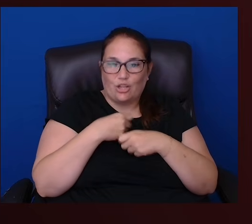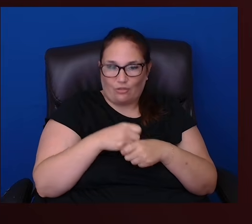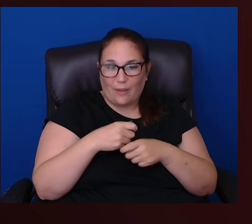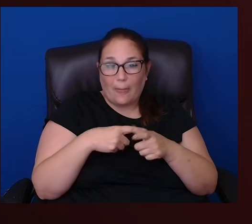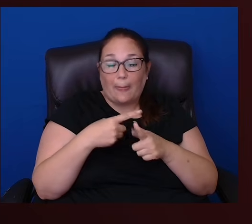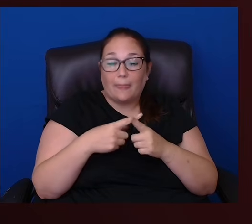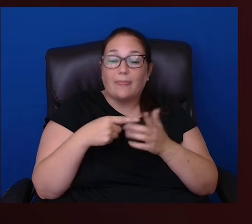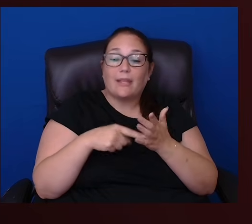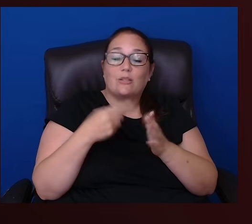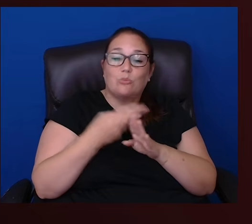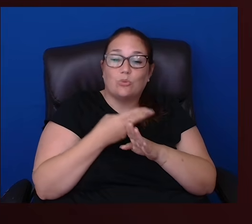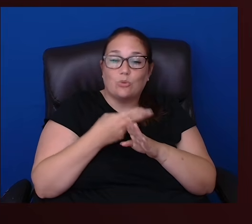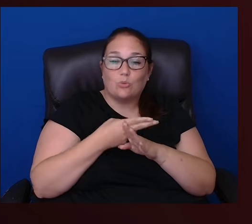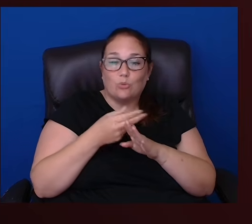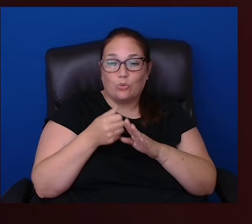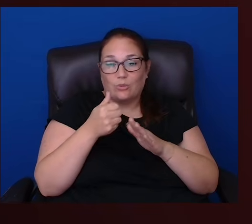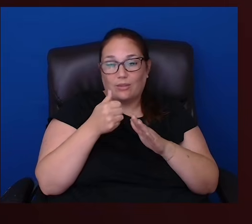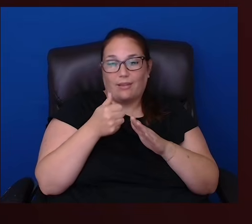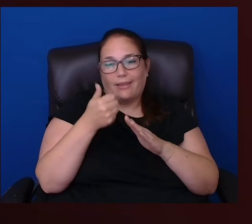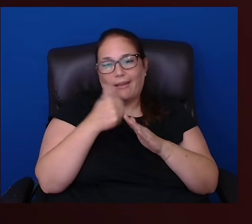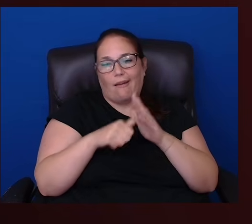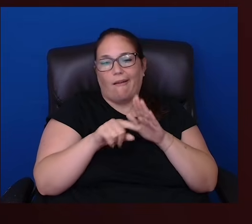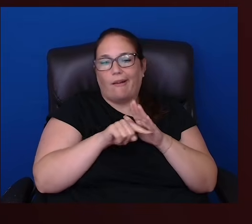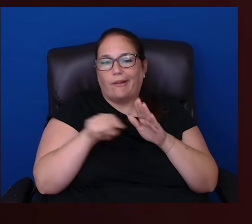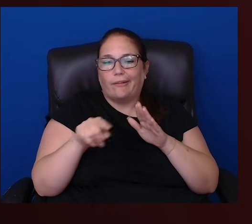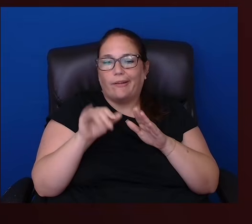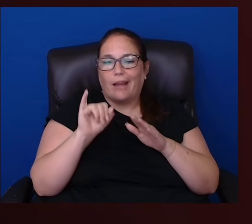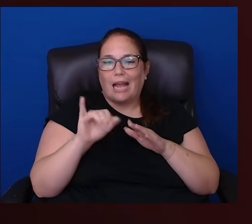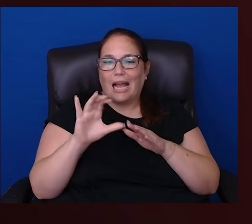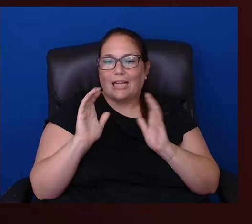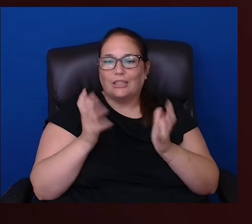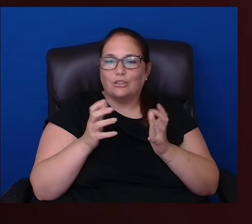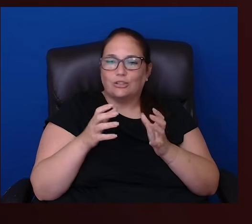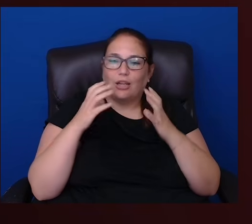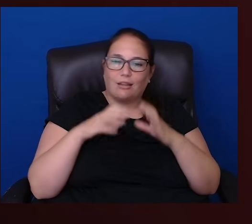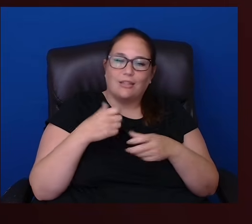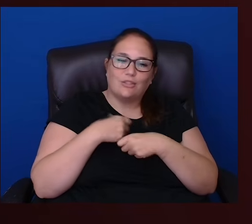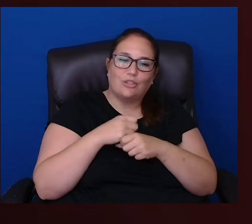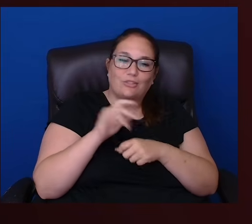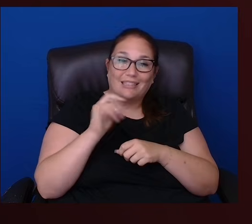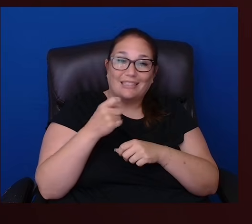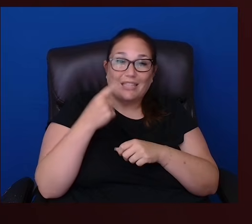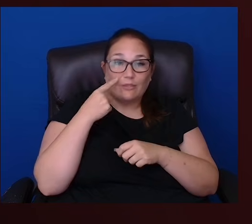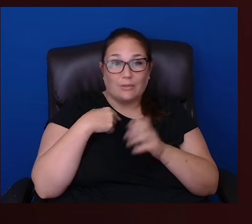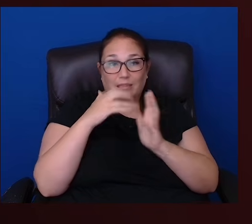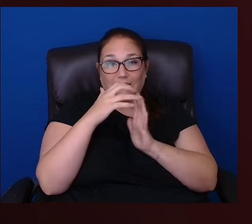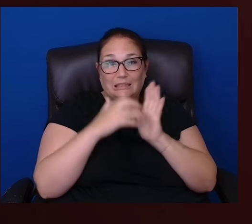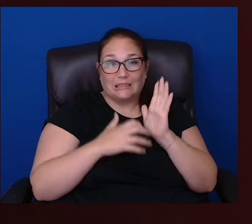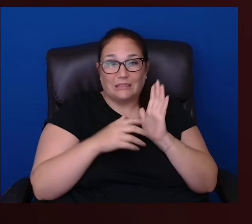the underlying IChatClient to generate the text for me. This one's been back-ended by